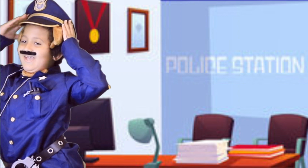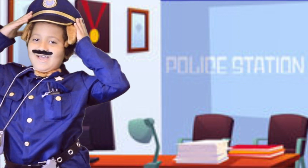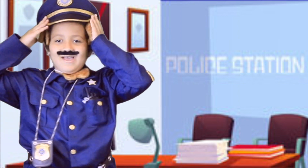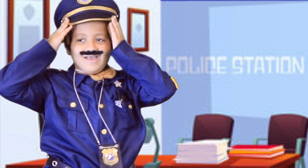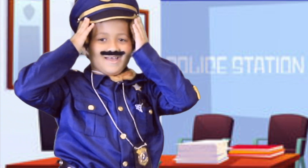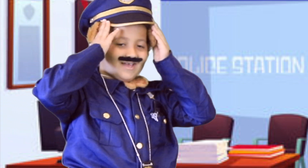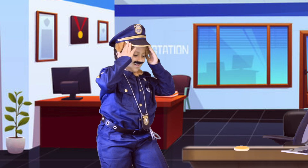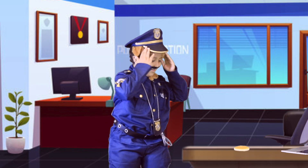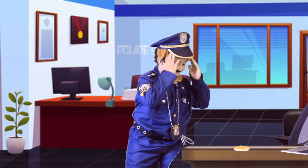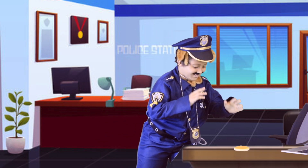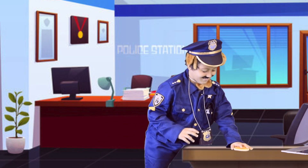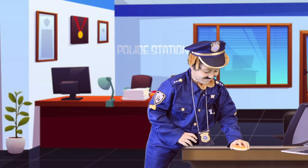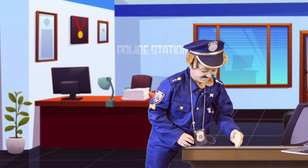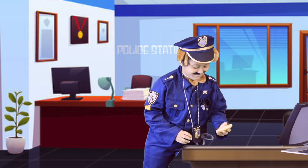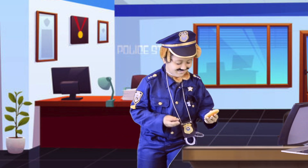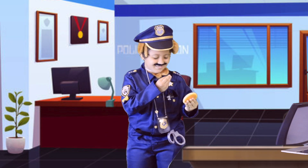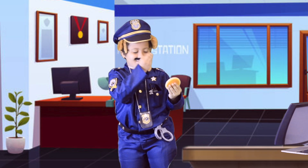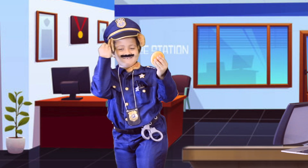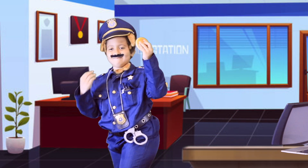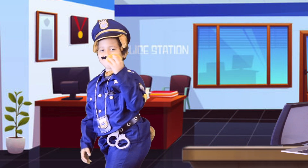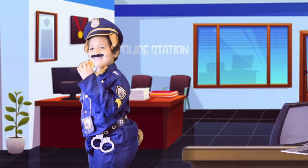Oh no. I almost forgot my donut!